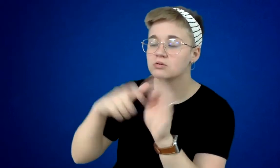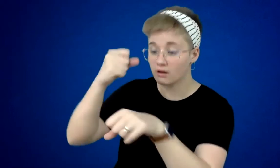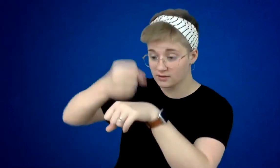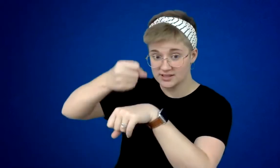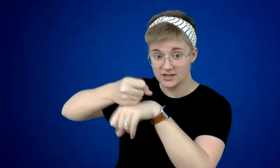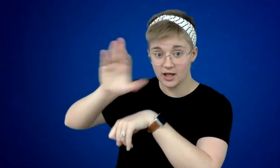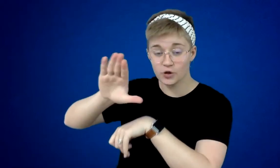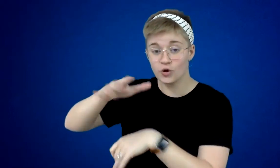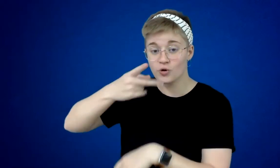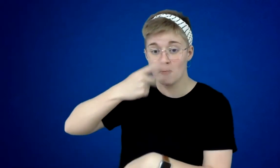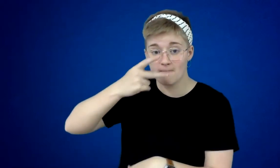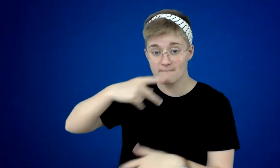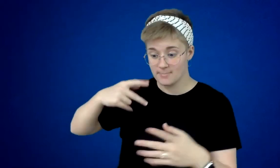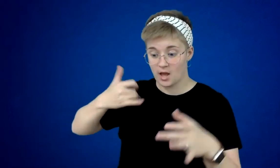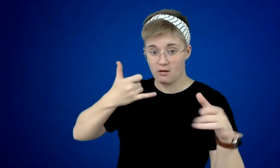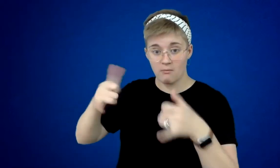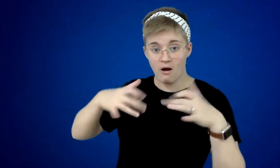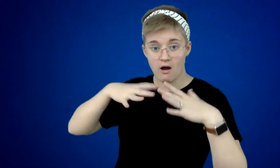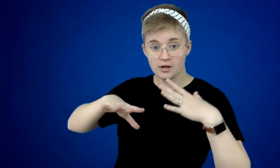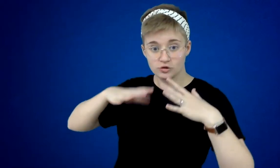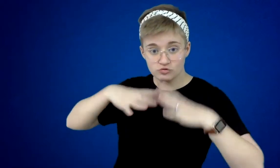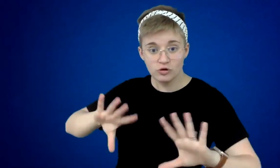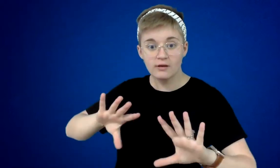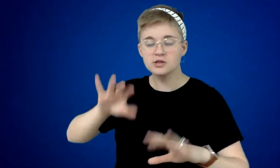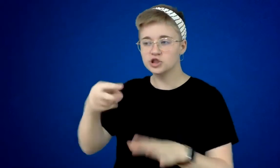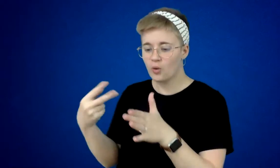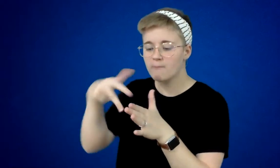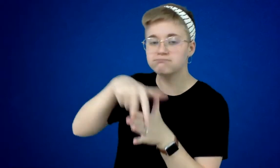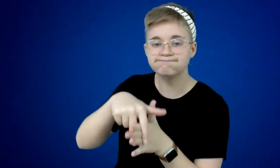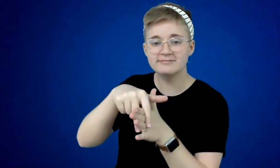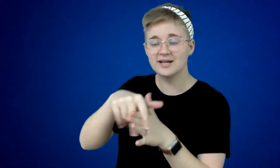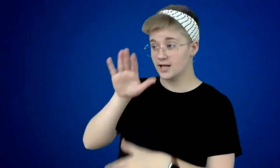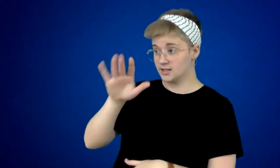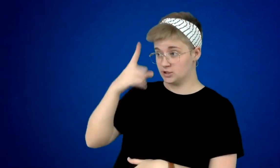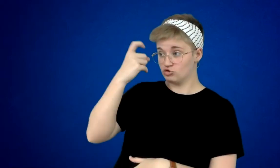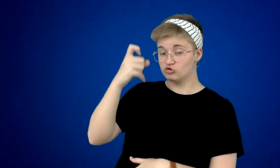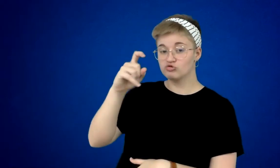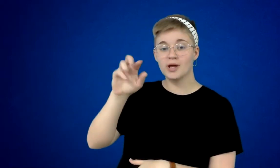She was riding the tiger. In his dream, Rob waved to her and she waved back at him.